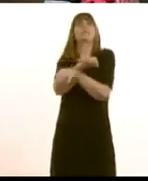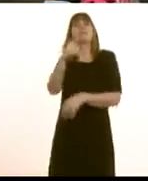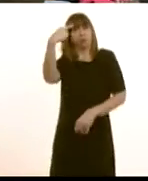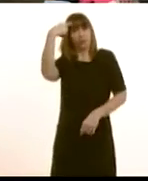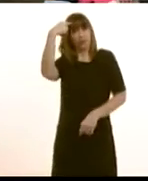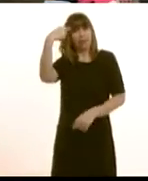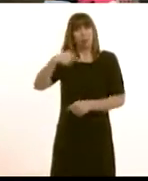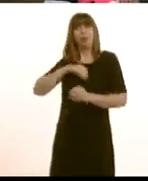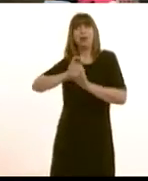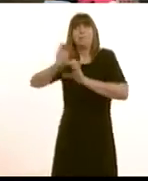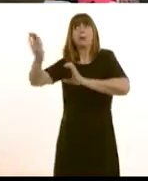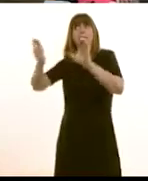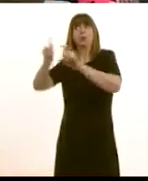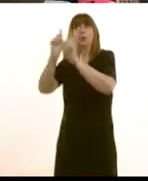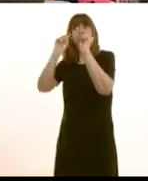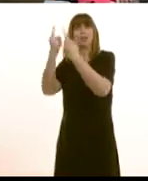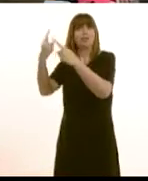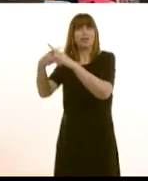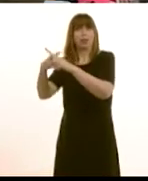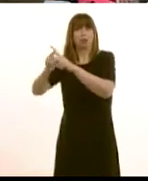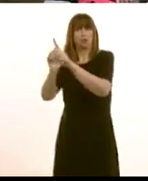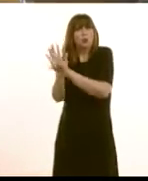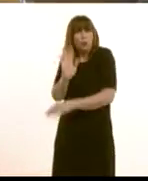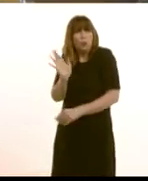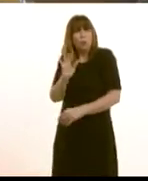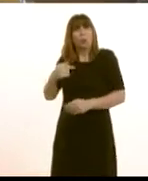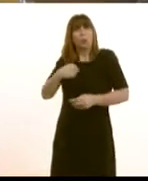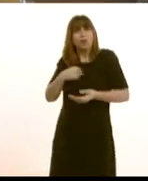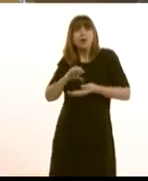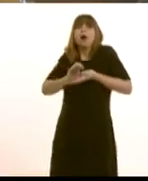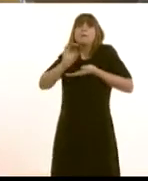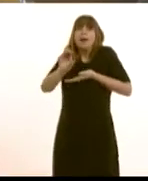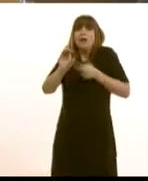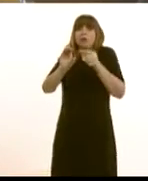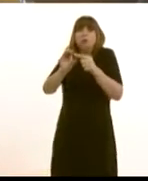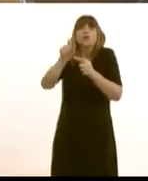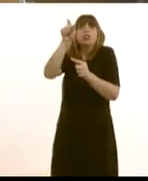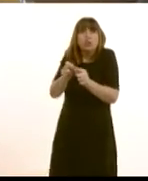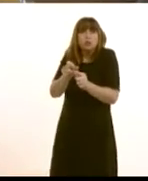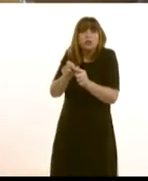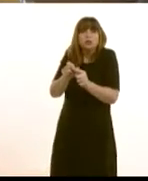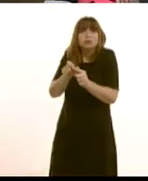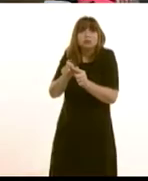of £90 million. We are funding Welsh studentsówe are funding Welsh students. What she objects